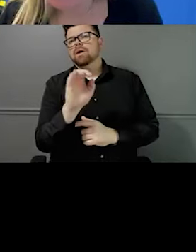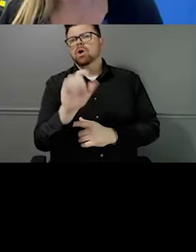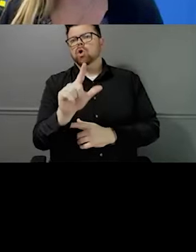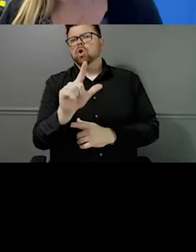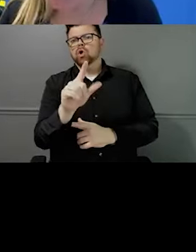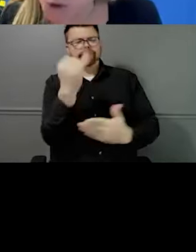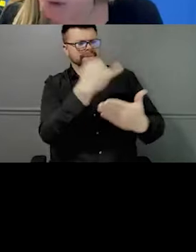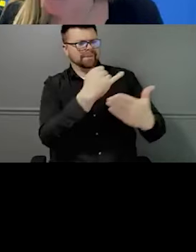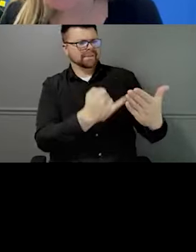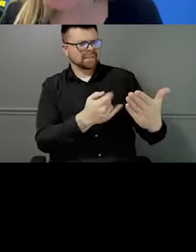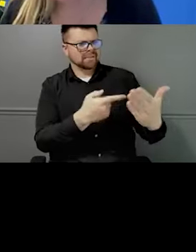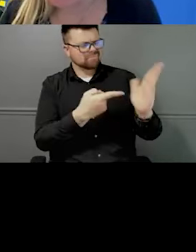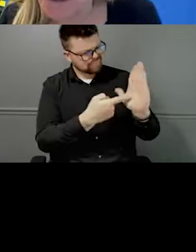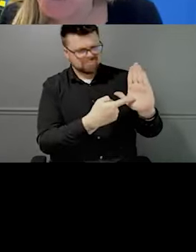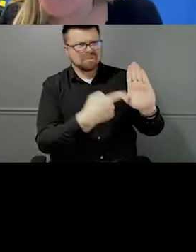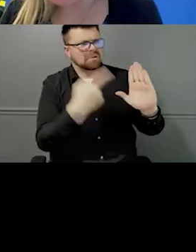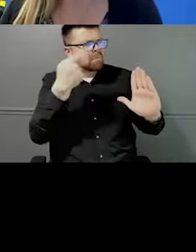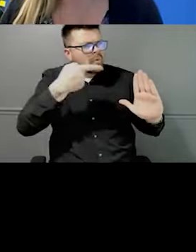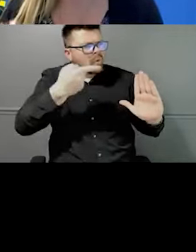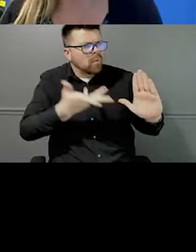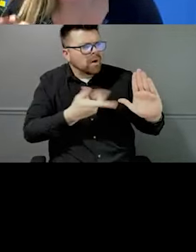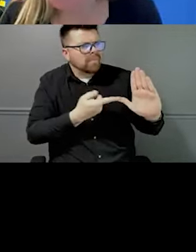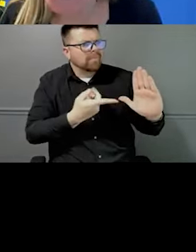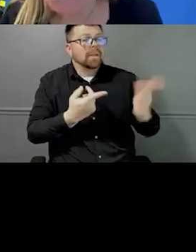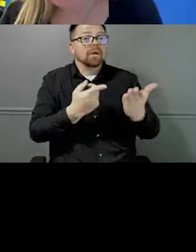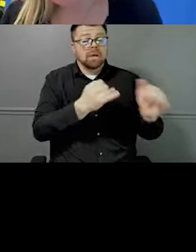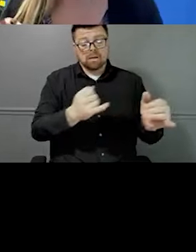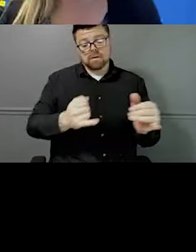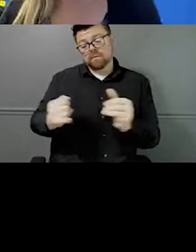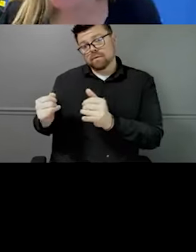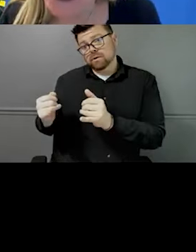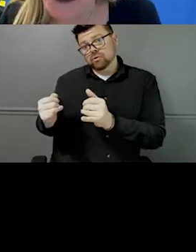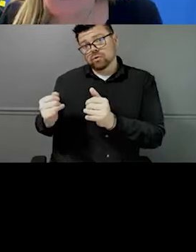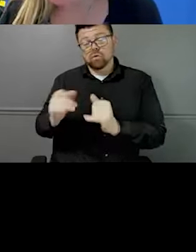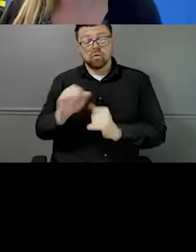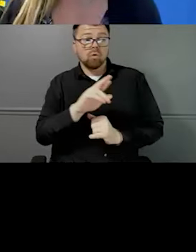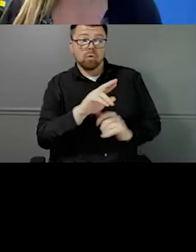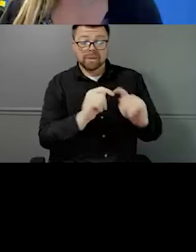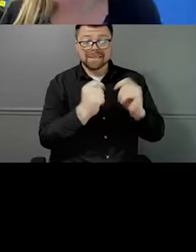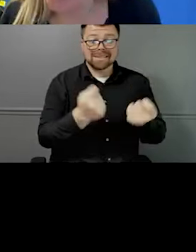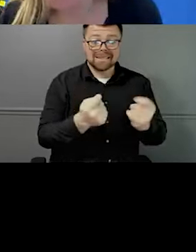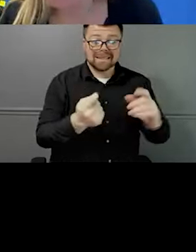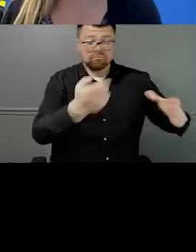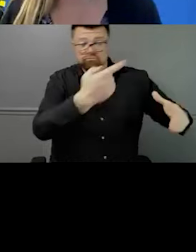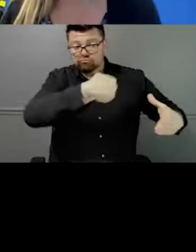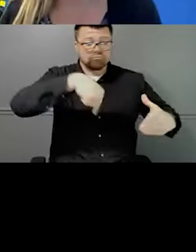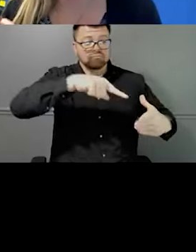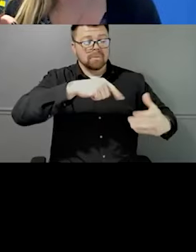to ensure that the individual or team has the necessary qualifications